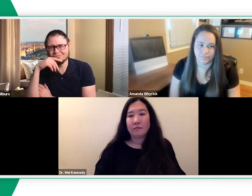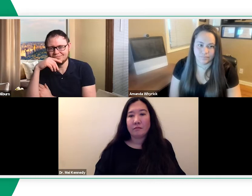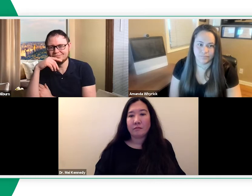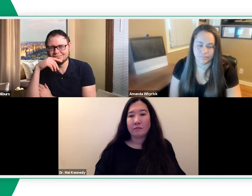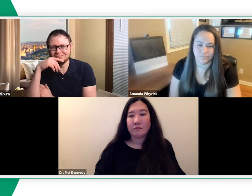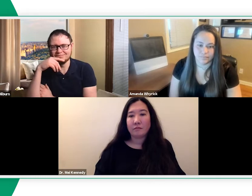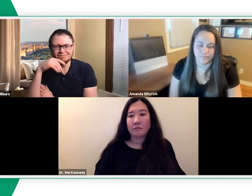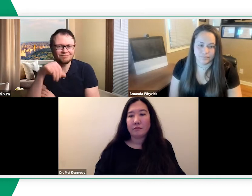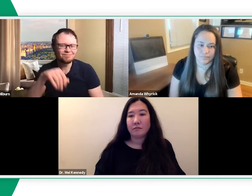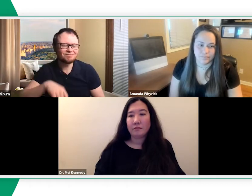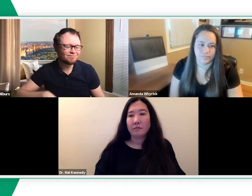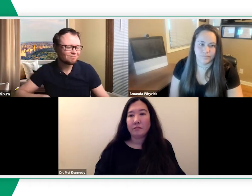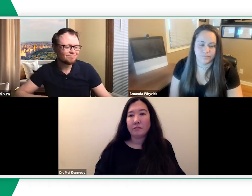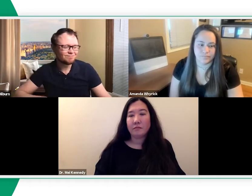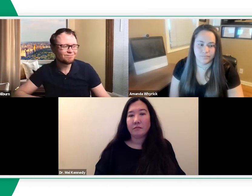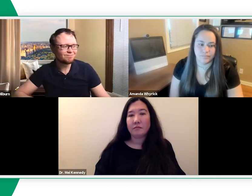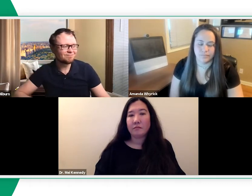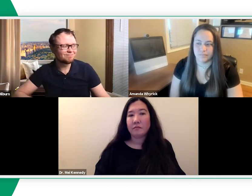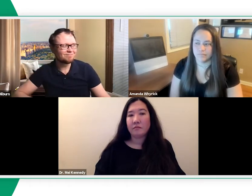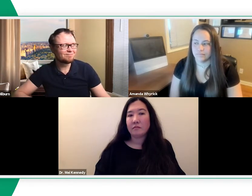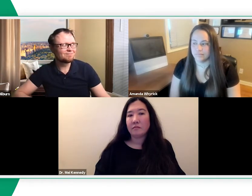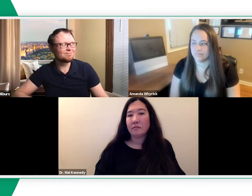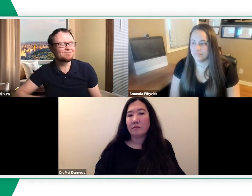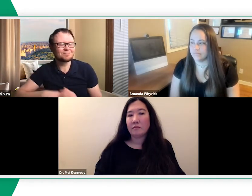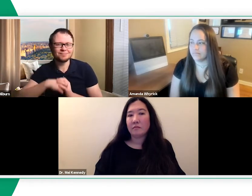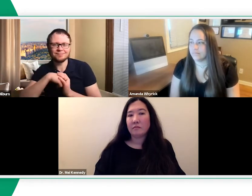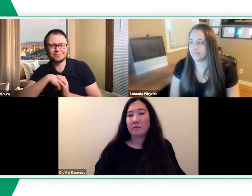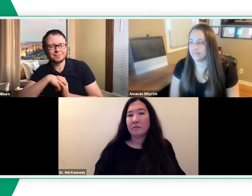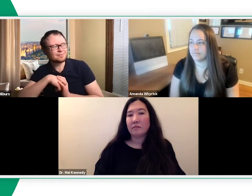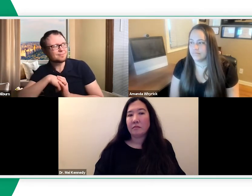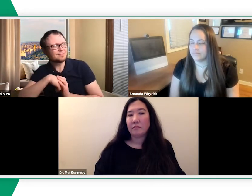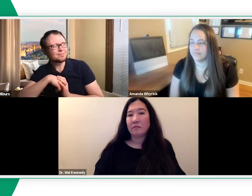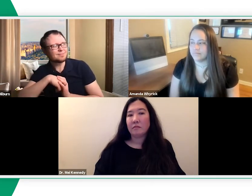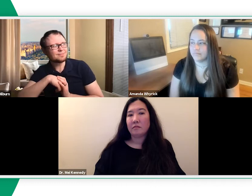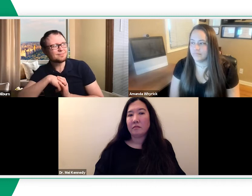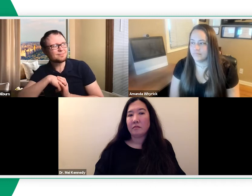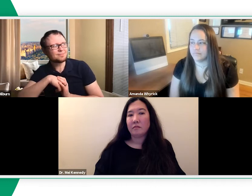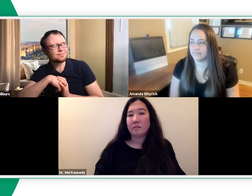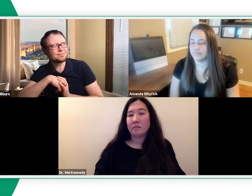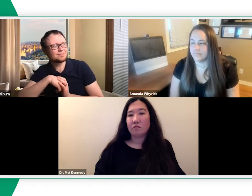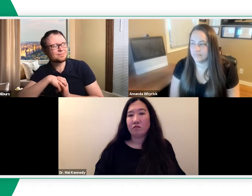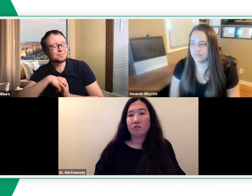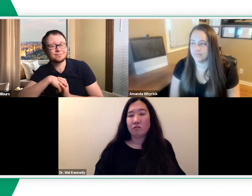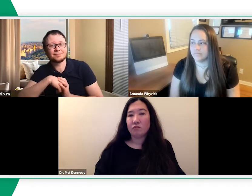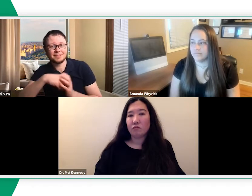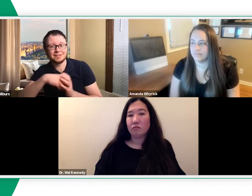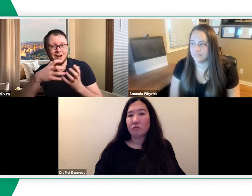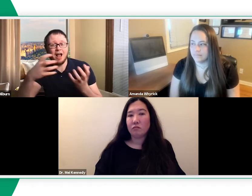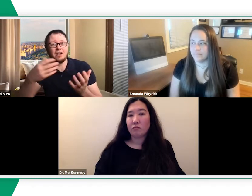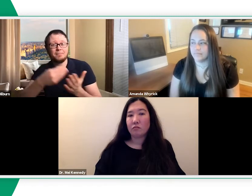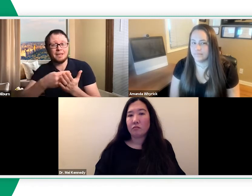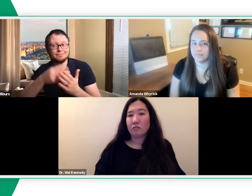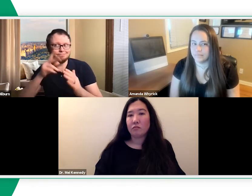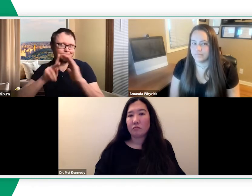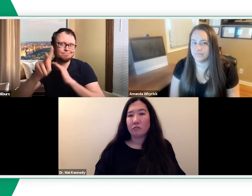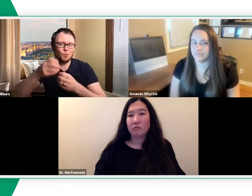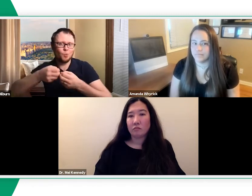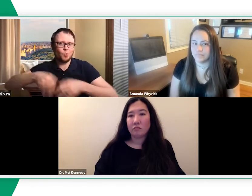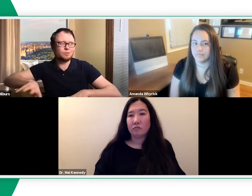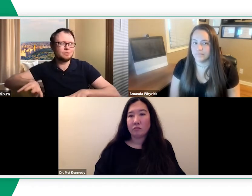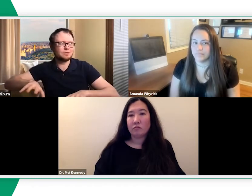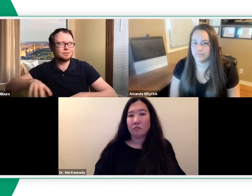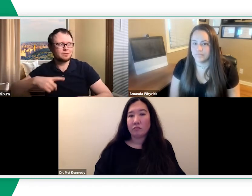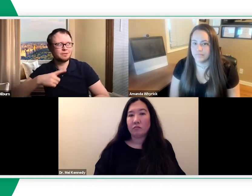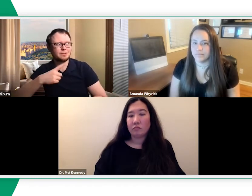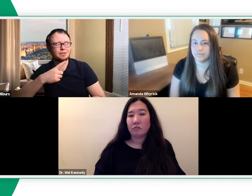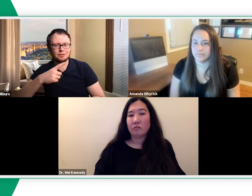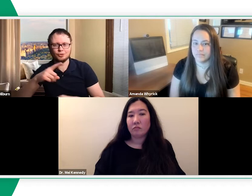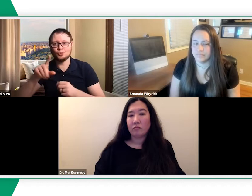there, when it is there. >>BRIAN MILBURN: There’s a lot of money